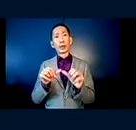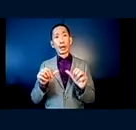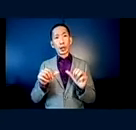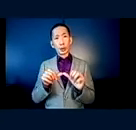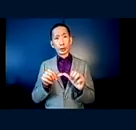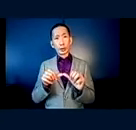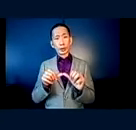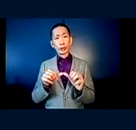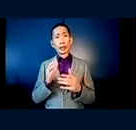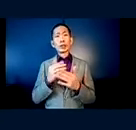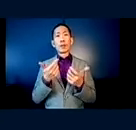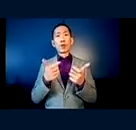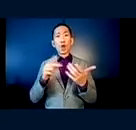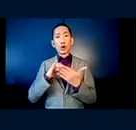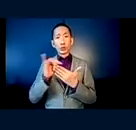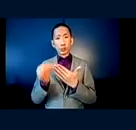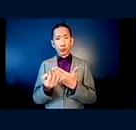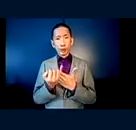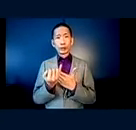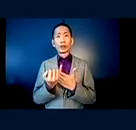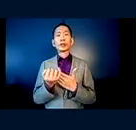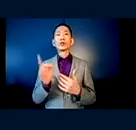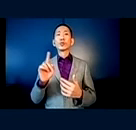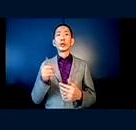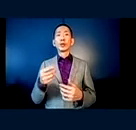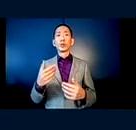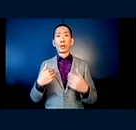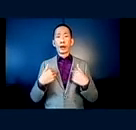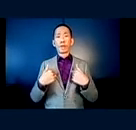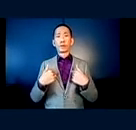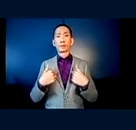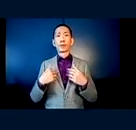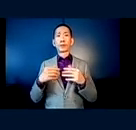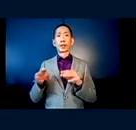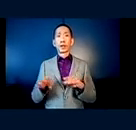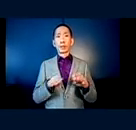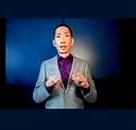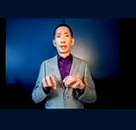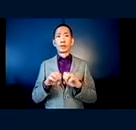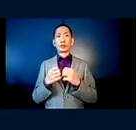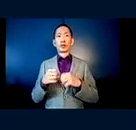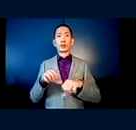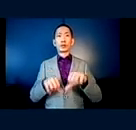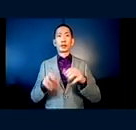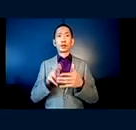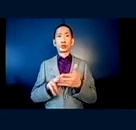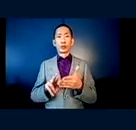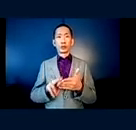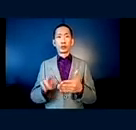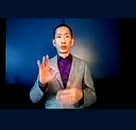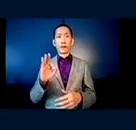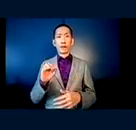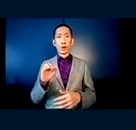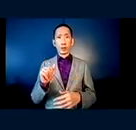THOSE OTHER RELATED AREAS AS WELL AS LARGE PROJECTS WHERE THERE'S BEEN BEHAVIORAL AND